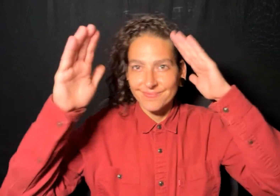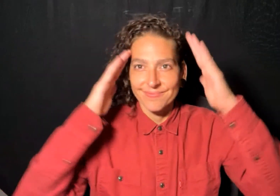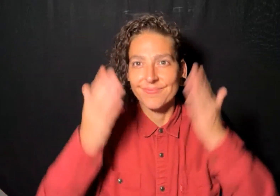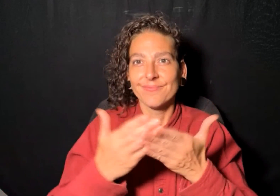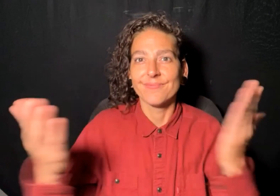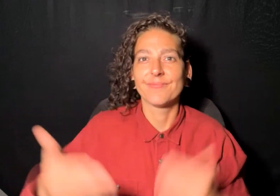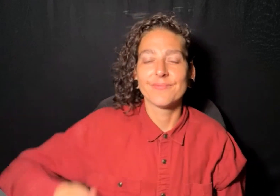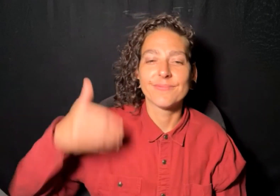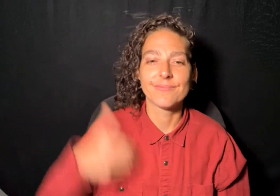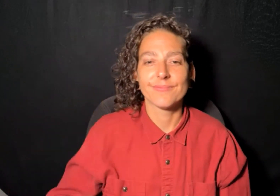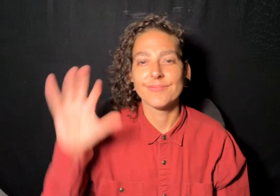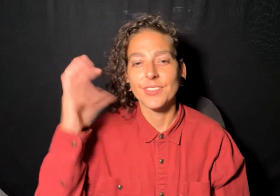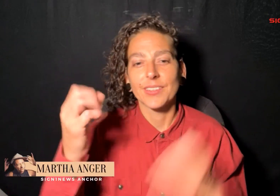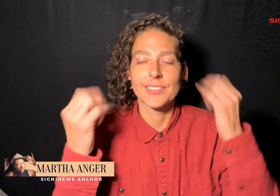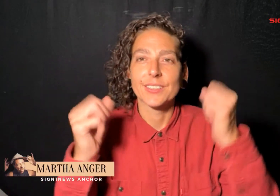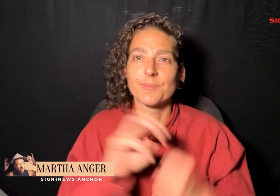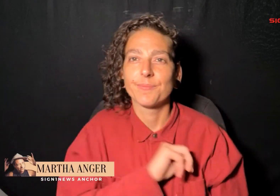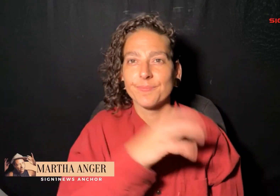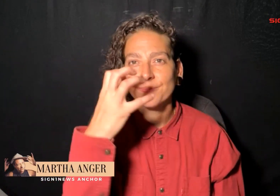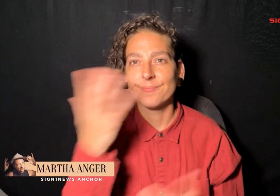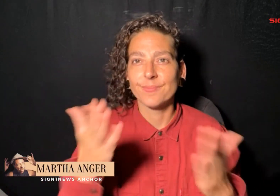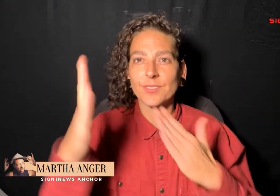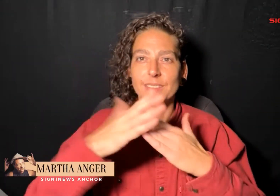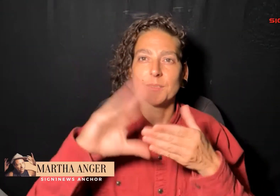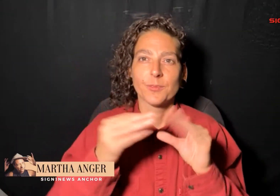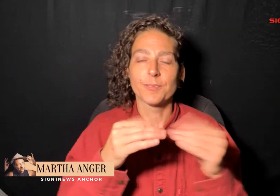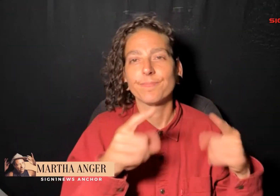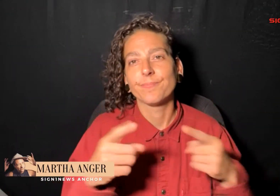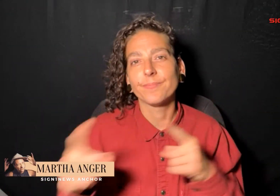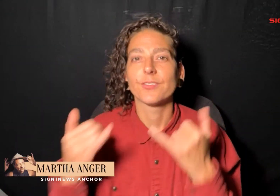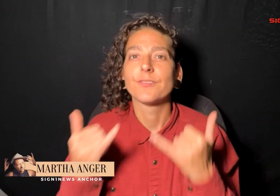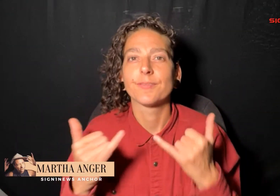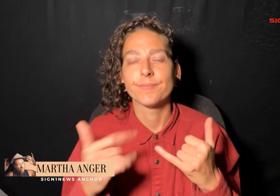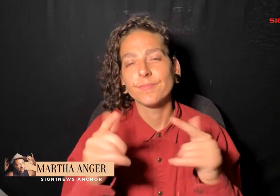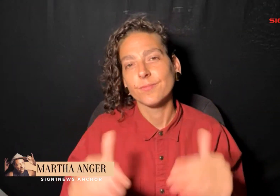Hello everyone I'm Sign1News anchor Martha Anger here is a quick look at the top trending